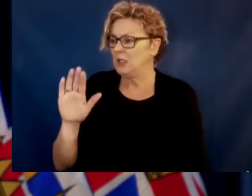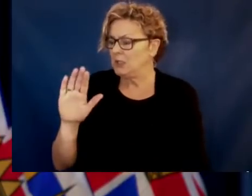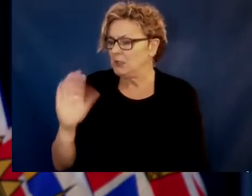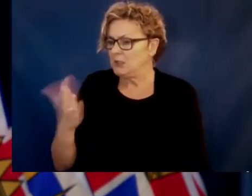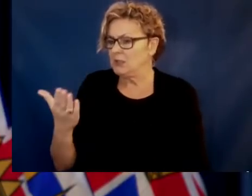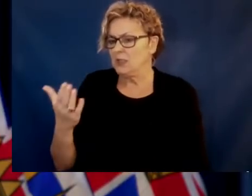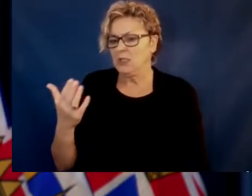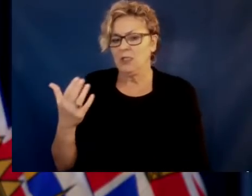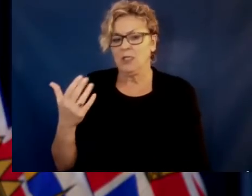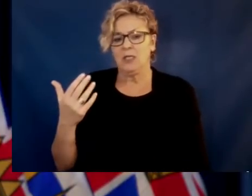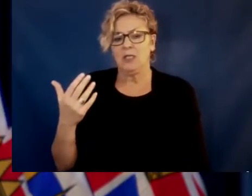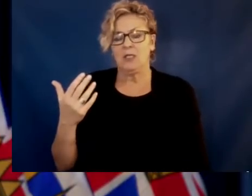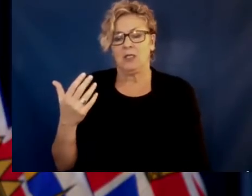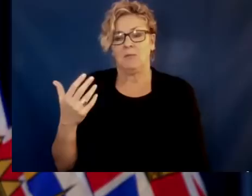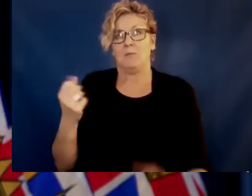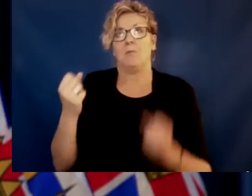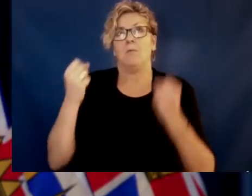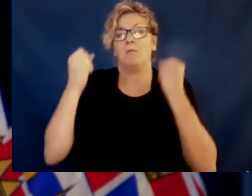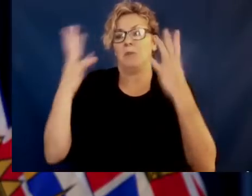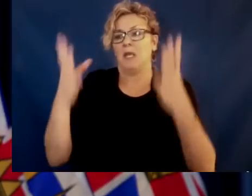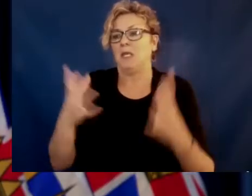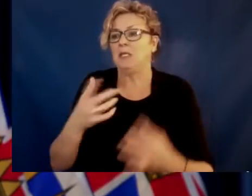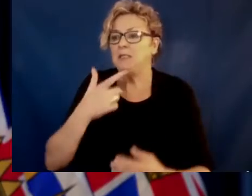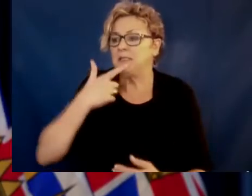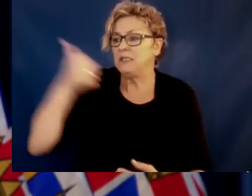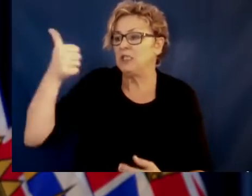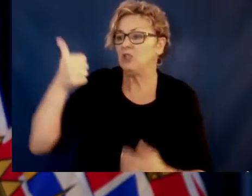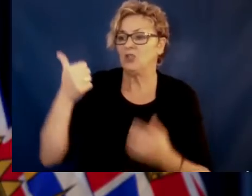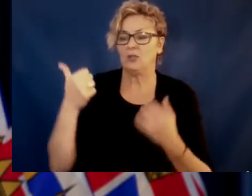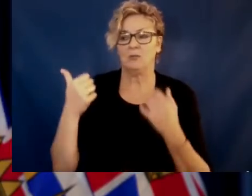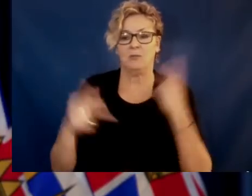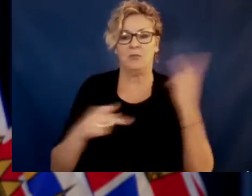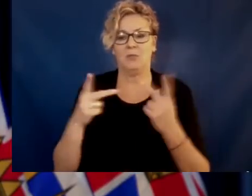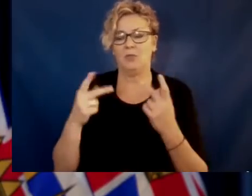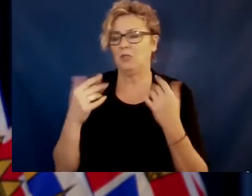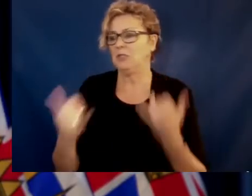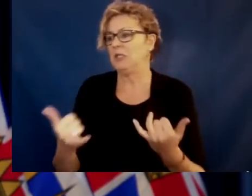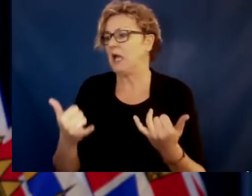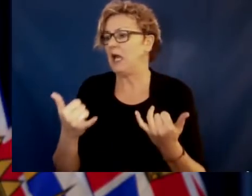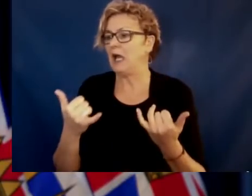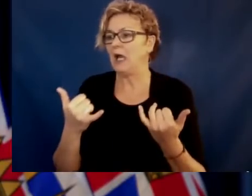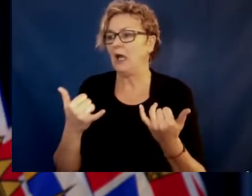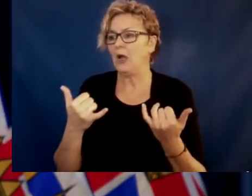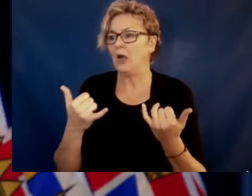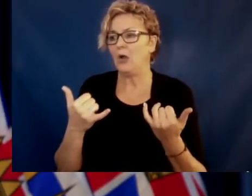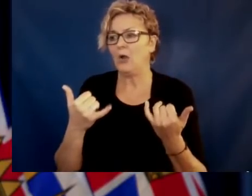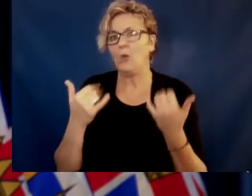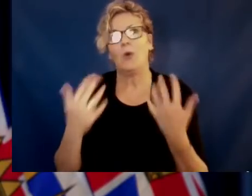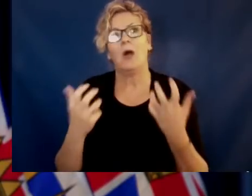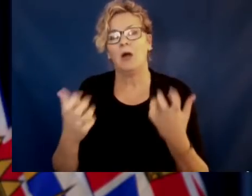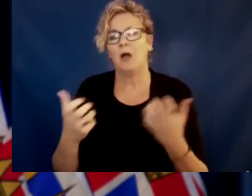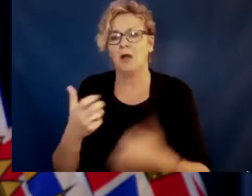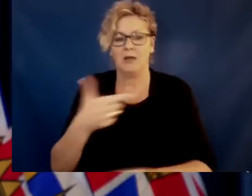a huge demand from seniors not in long-term care for this vaccine. Q. Any thought of getting more of